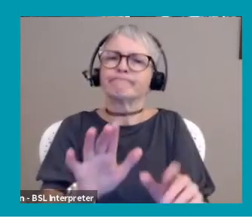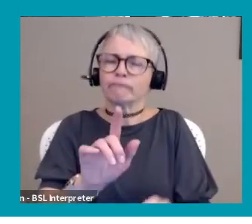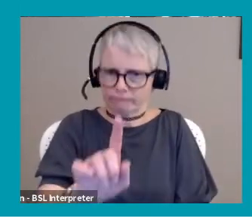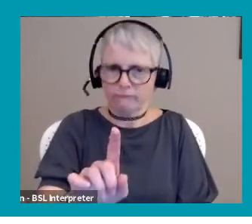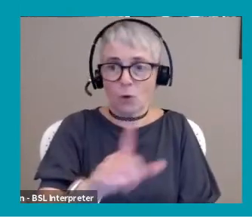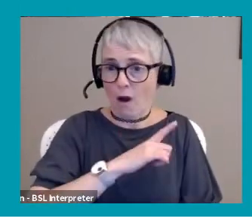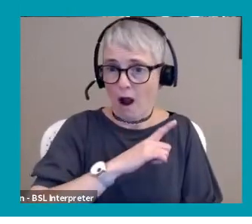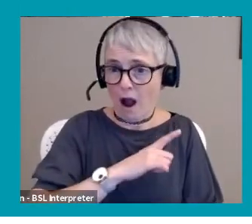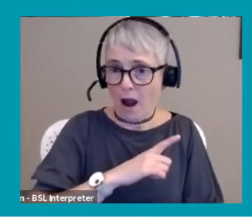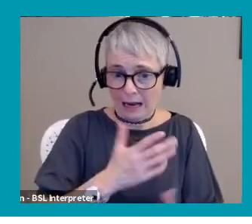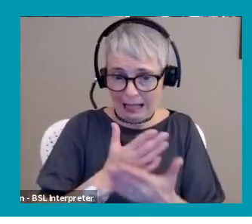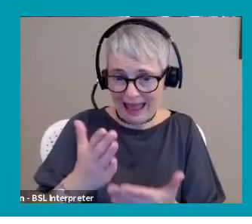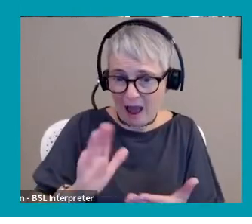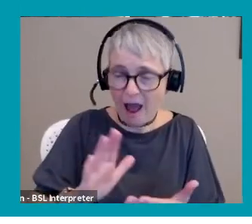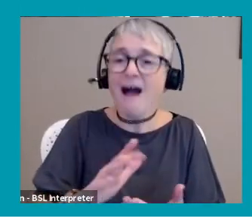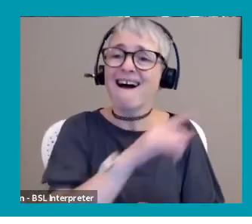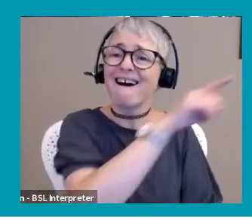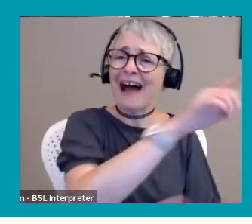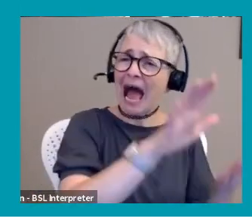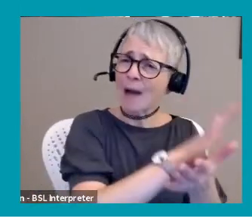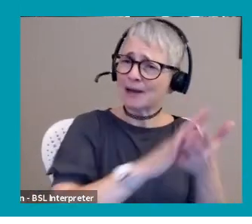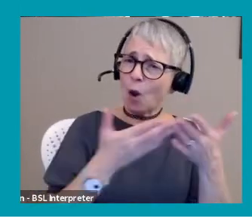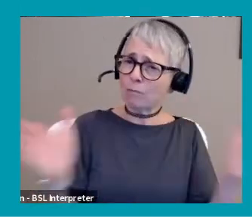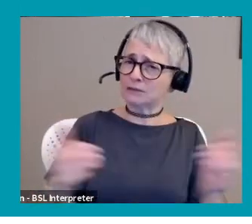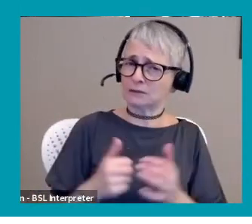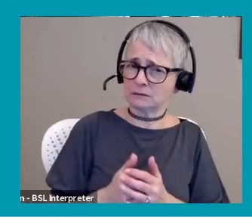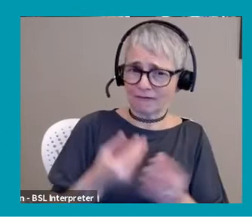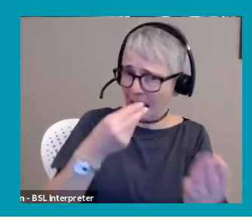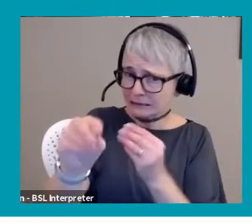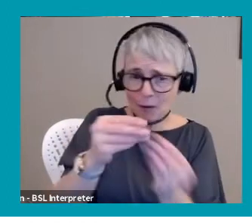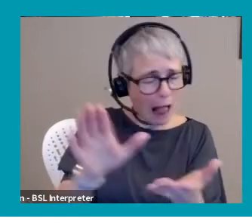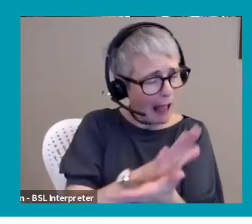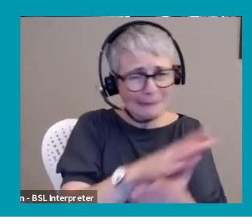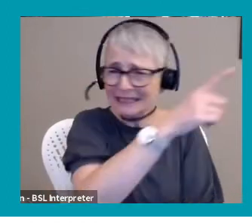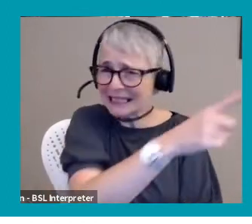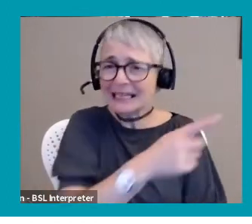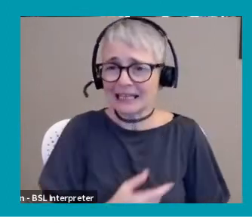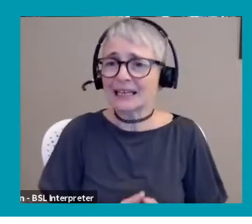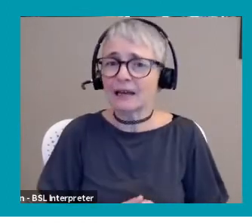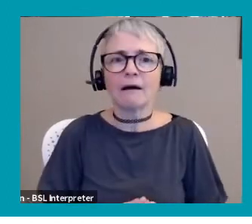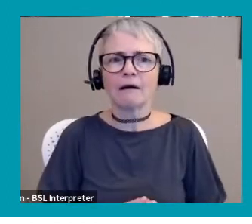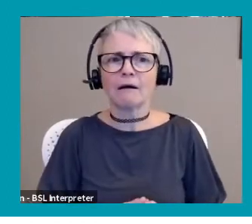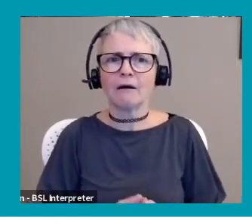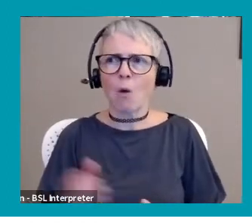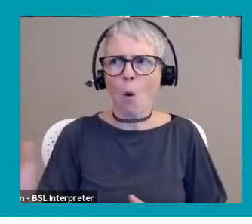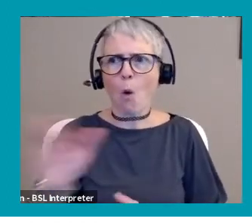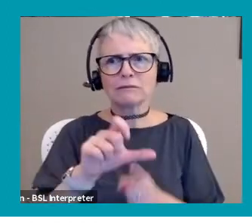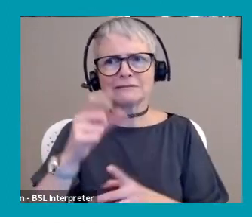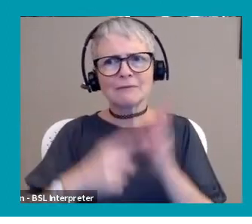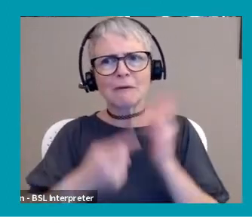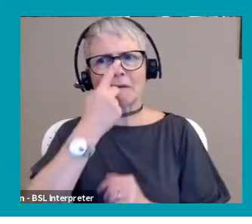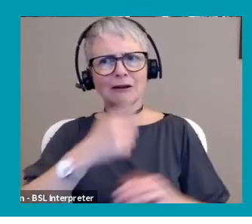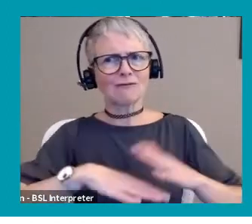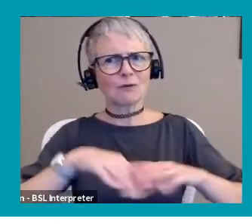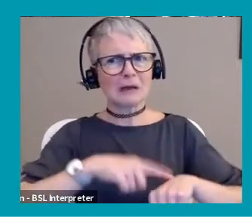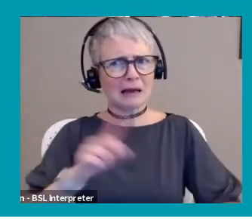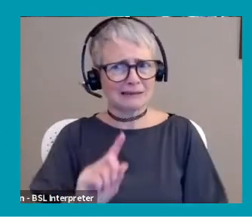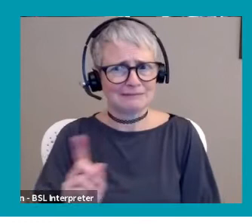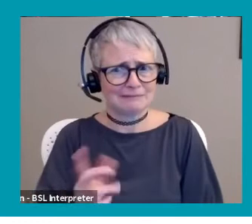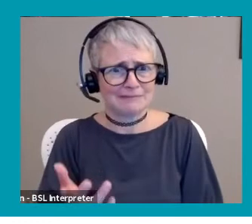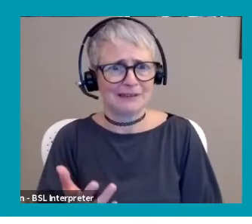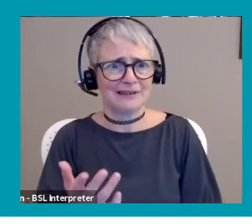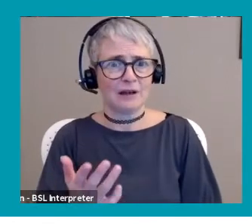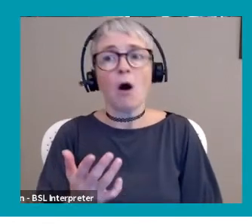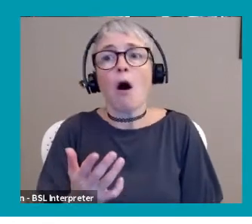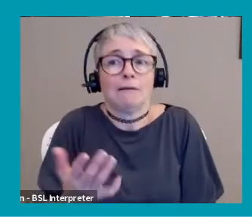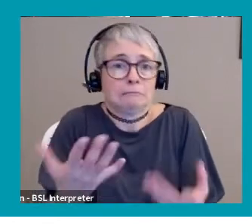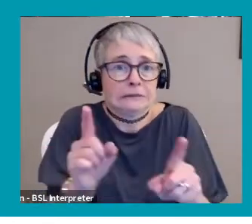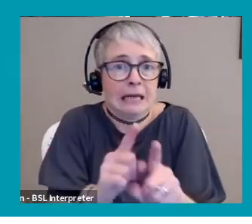negotiation because not all disabled can work full time.